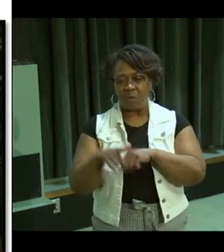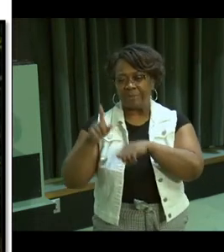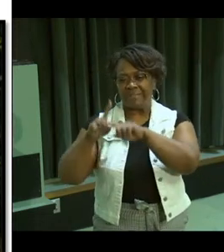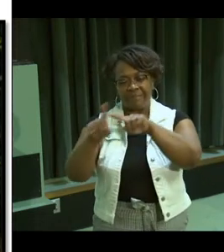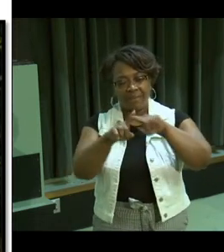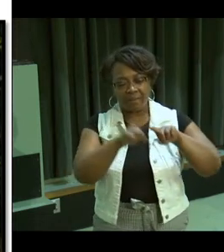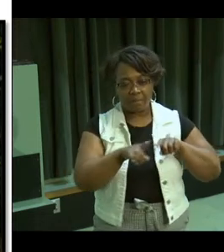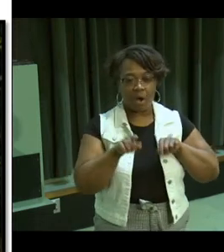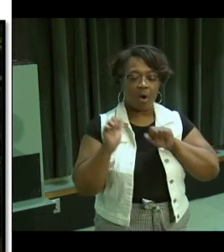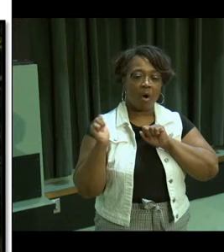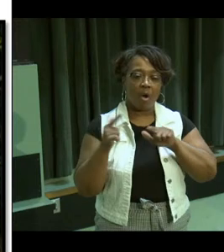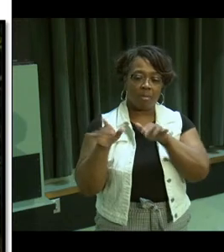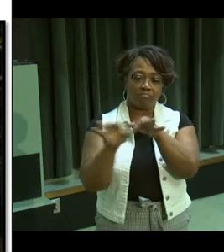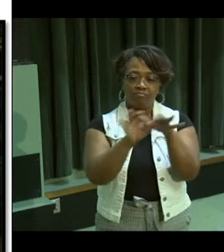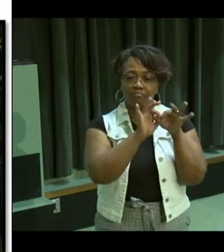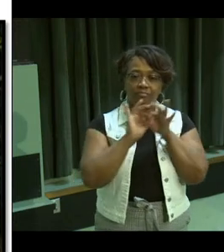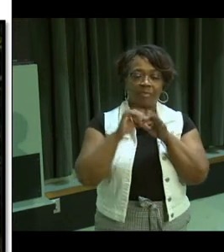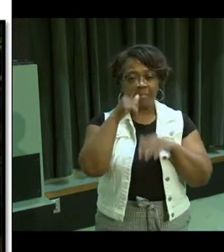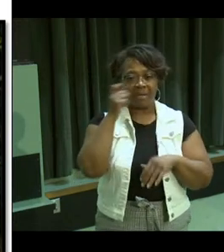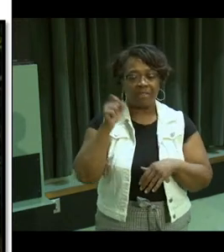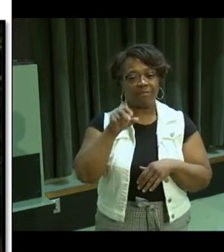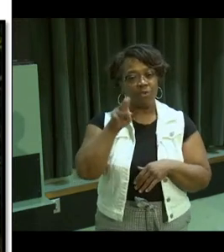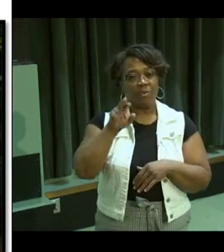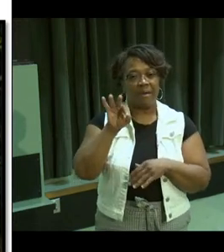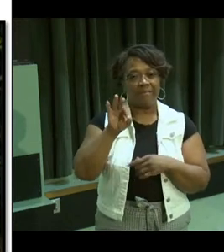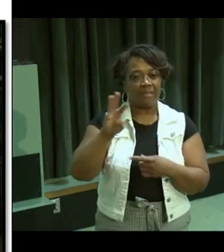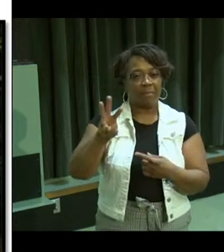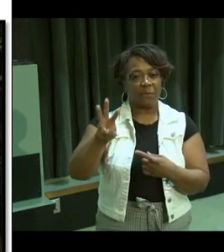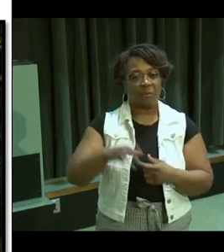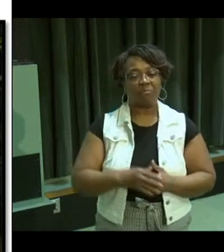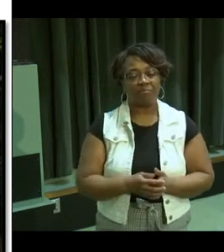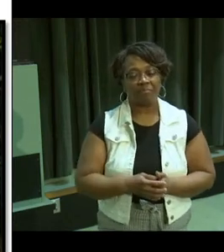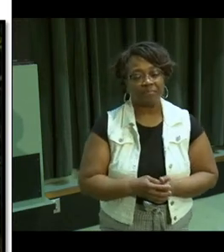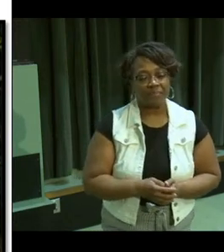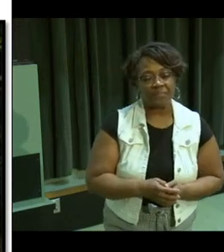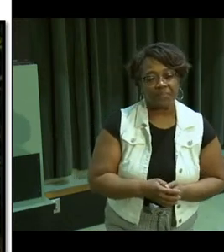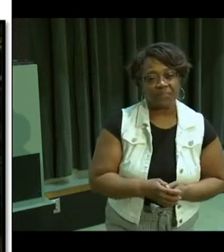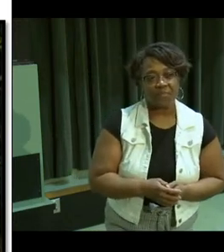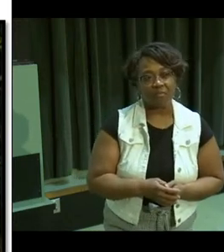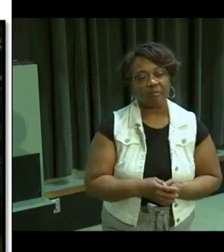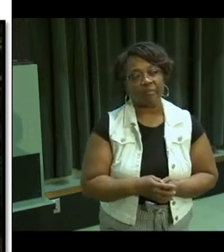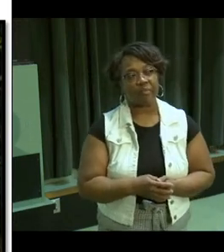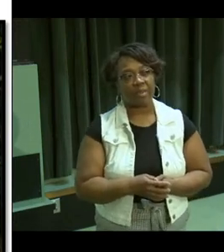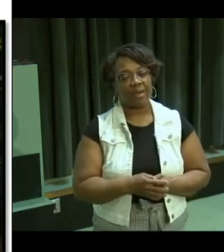things. But we're all connected